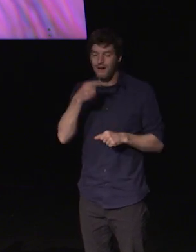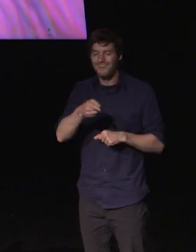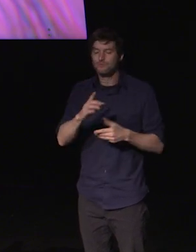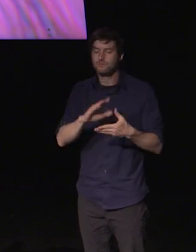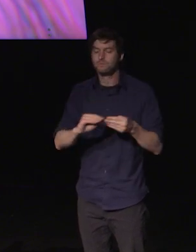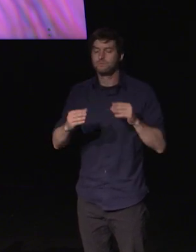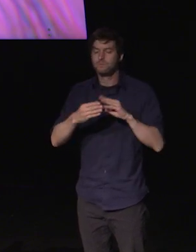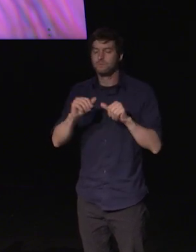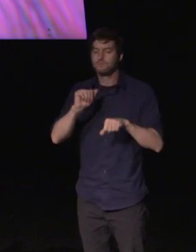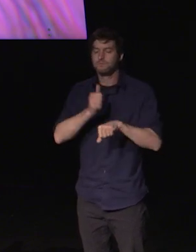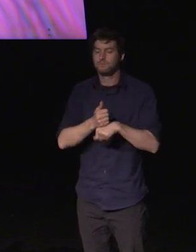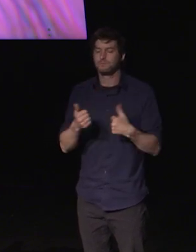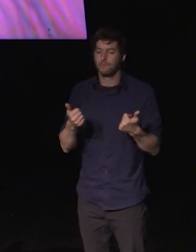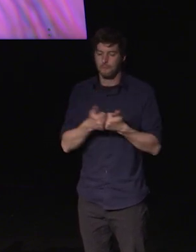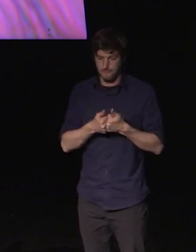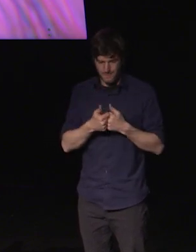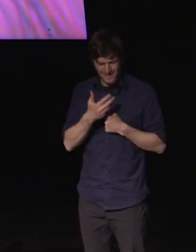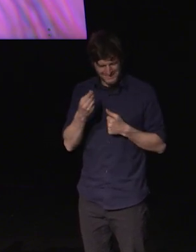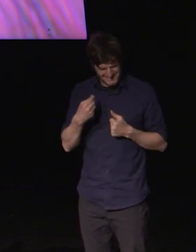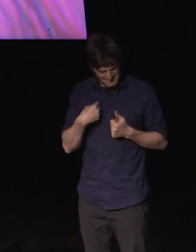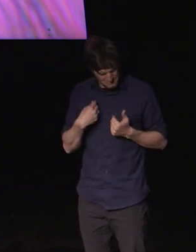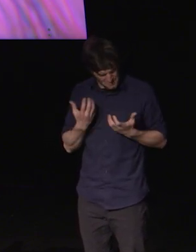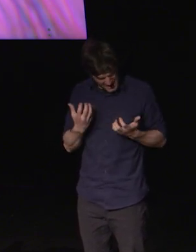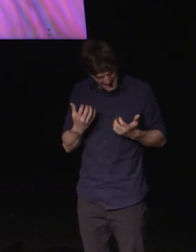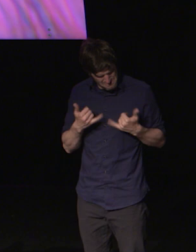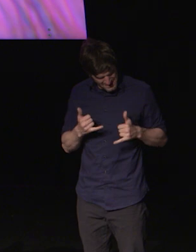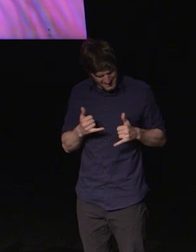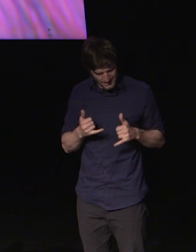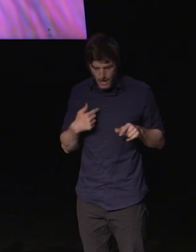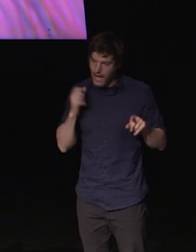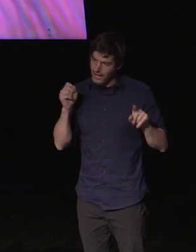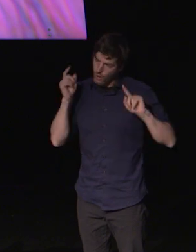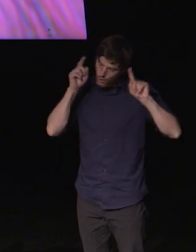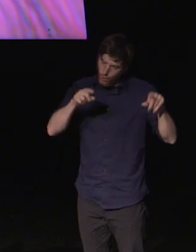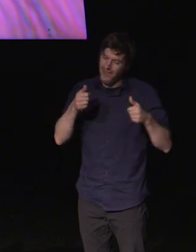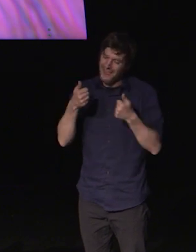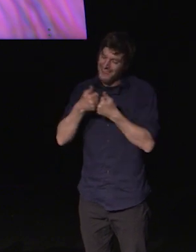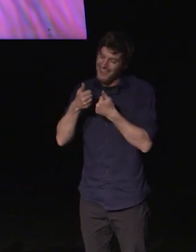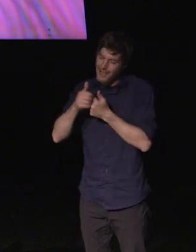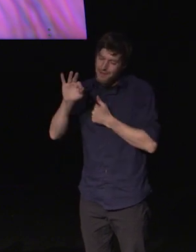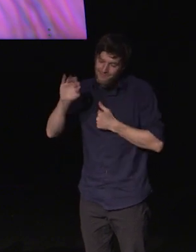and I really, really want to do it. I mean, yeah, I can go to GameFAQs and look up at what to do, how to do, whatever.